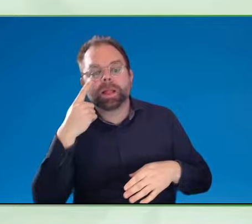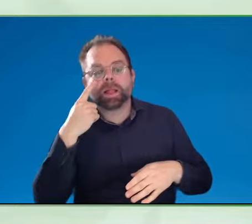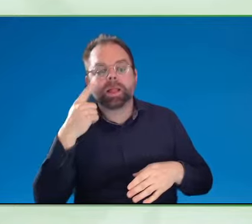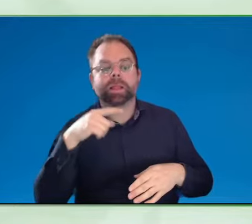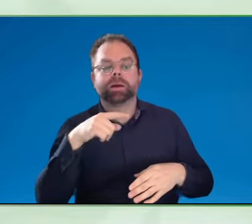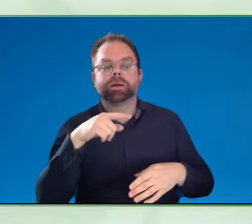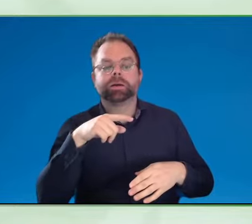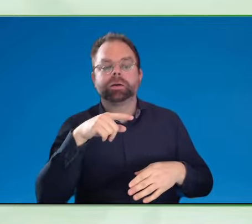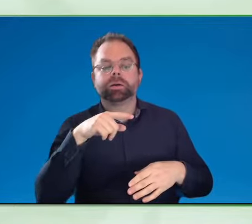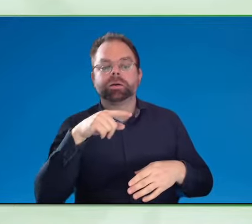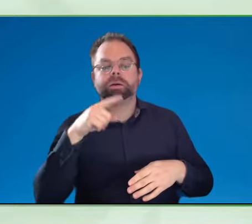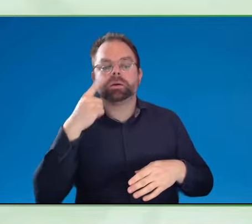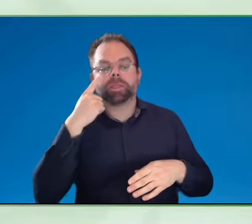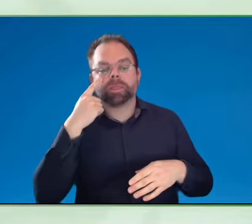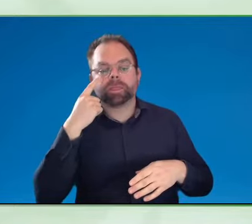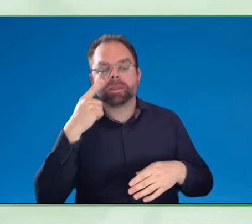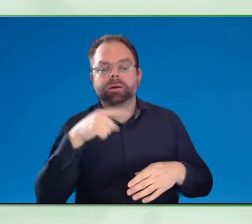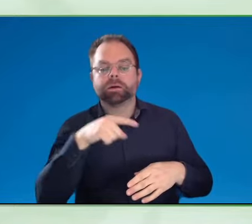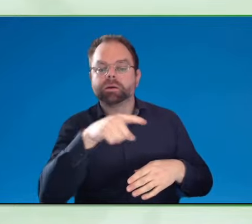will interact with them.